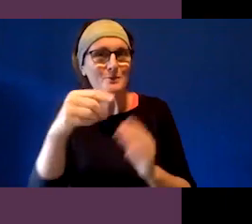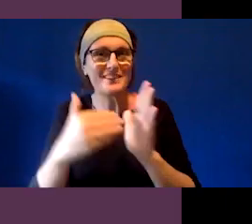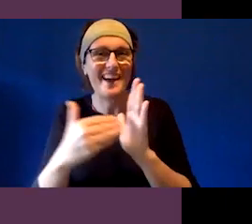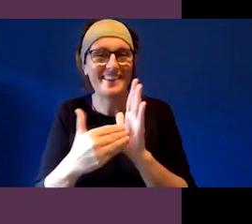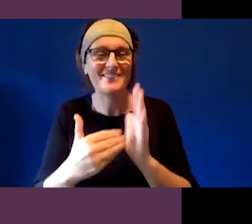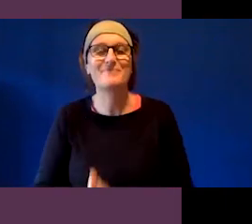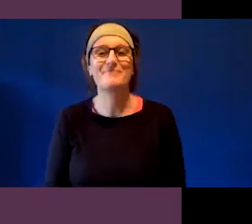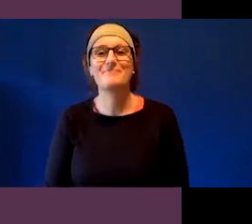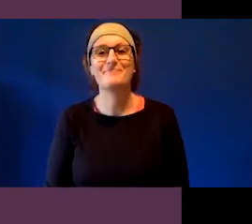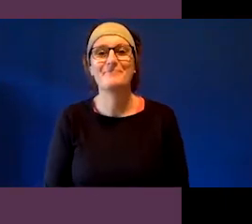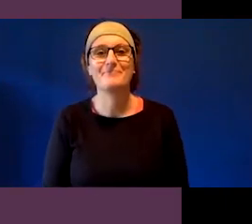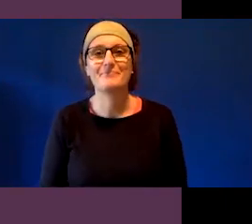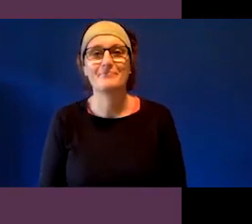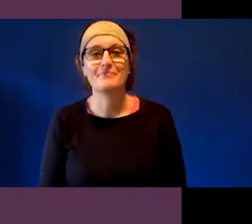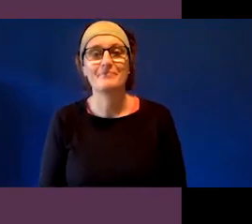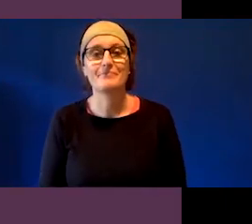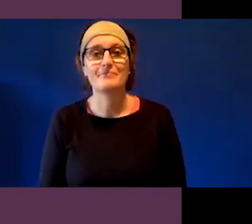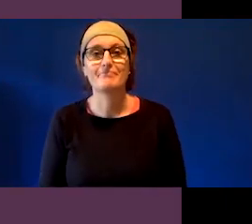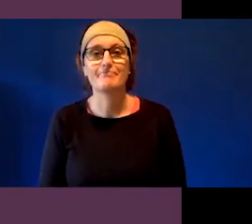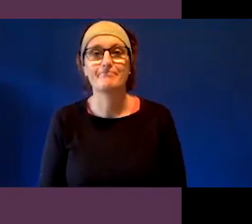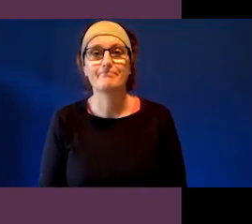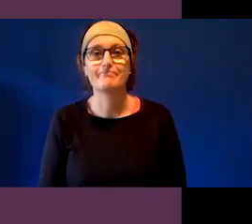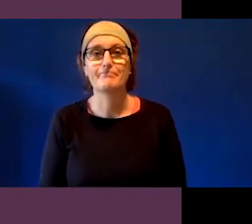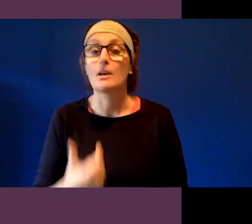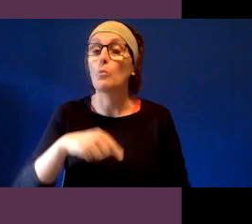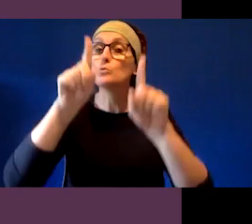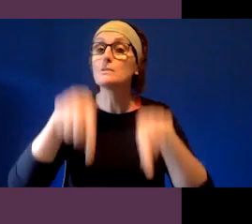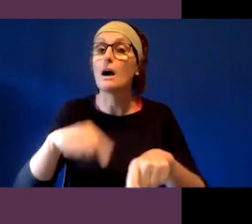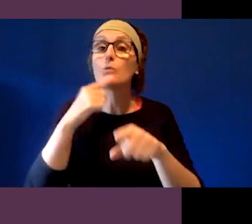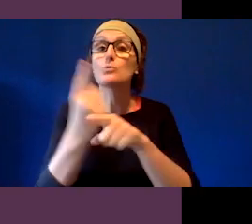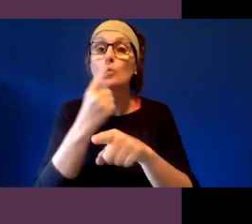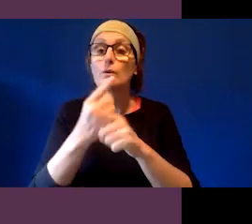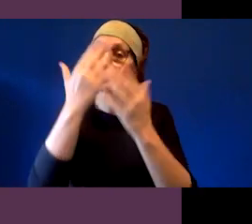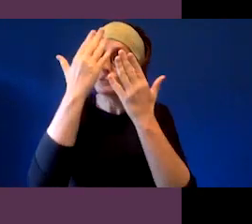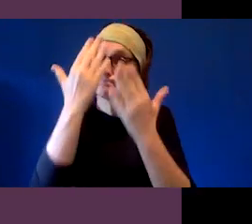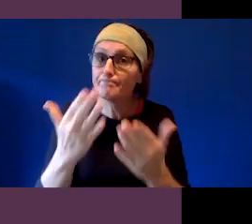First, ill like to warmly acknowledge the traditional owners of the countries throughout